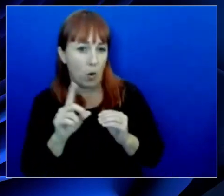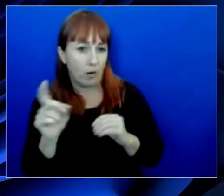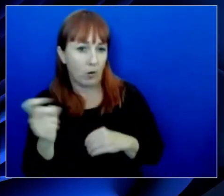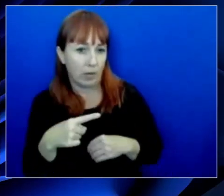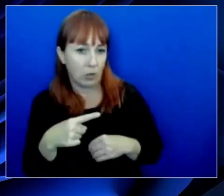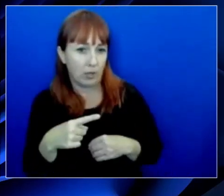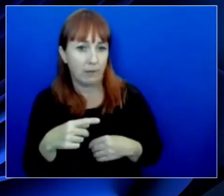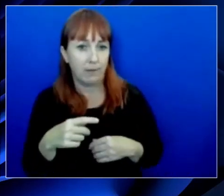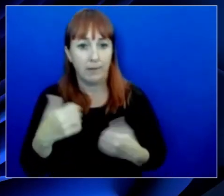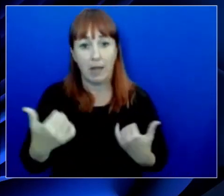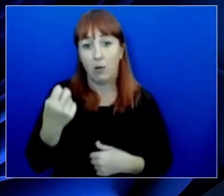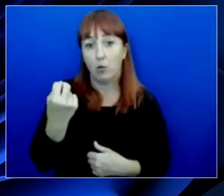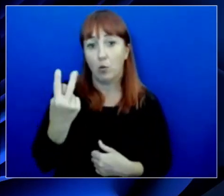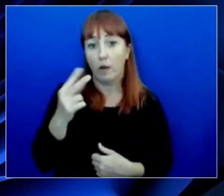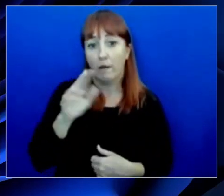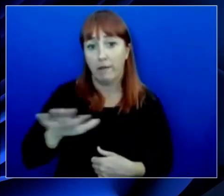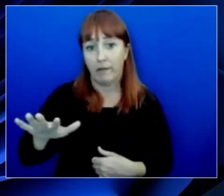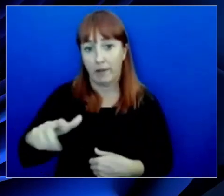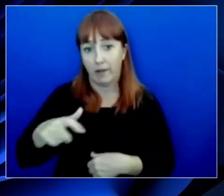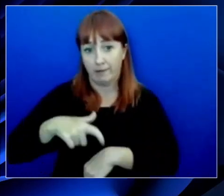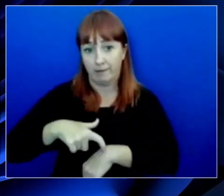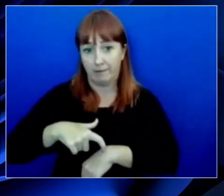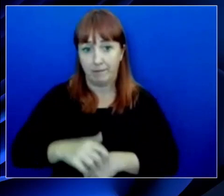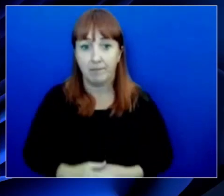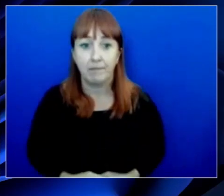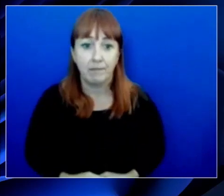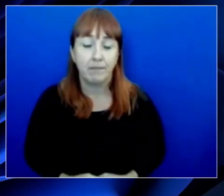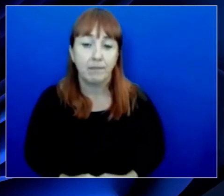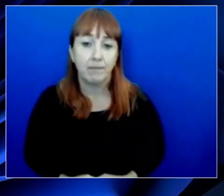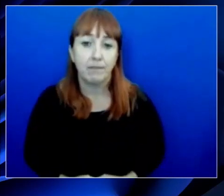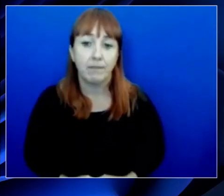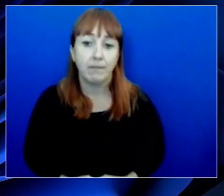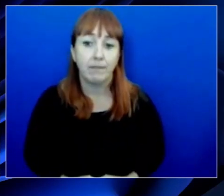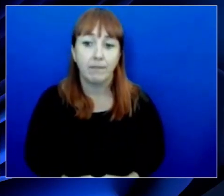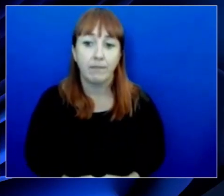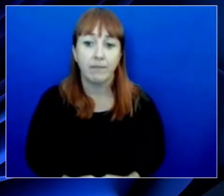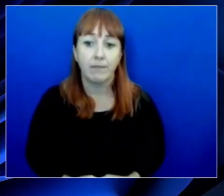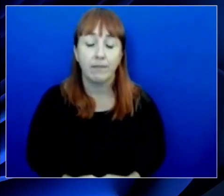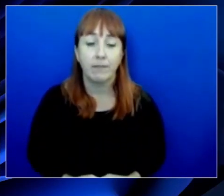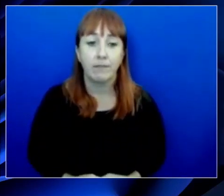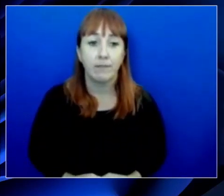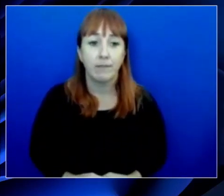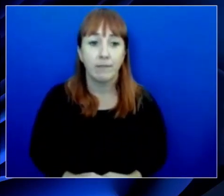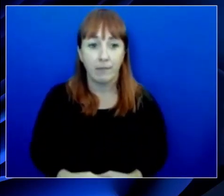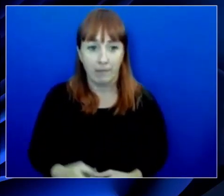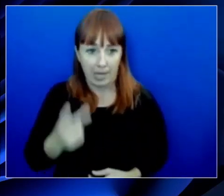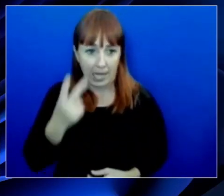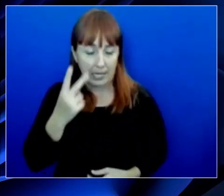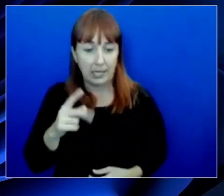We're at 12:55 UM so I will go ahead. We had one more question come in